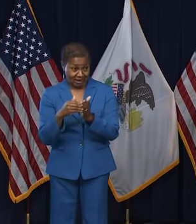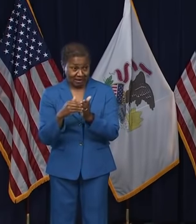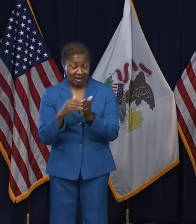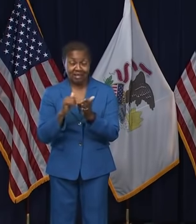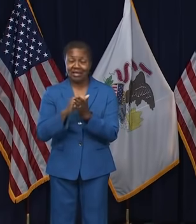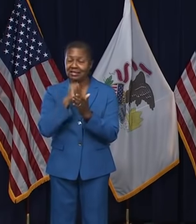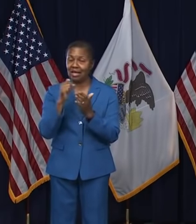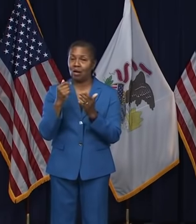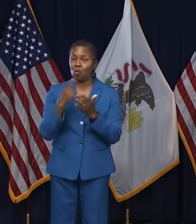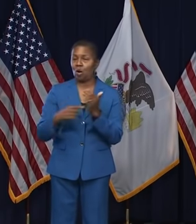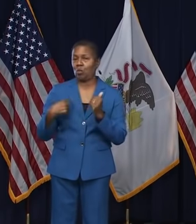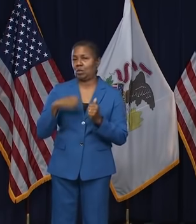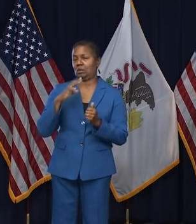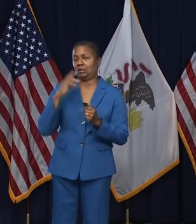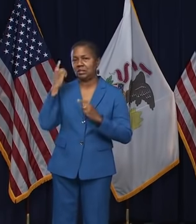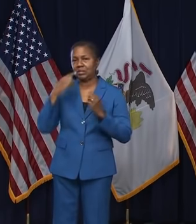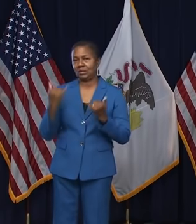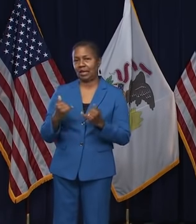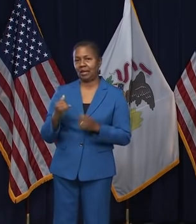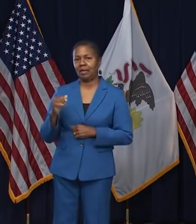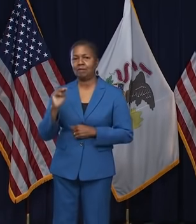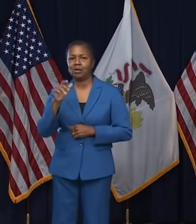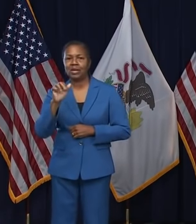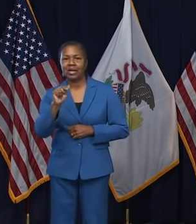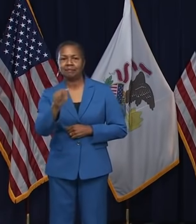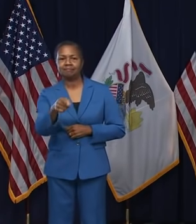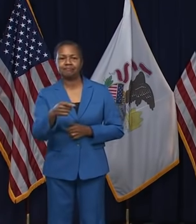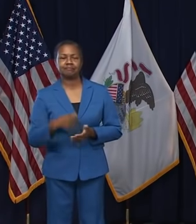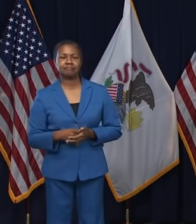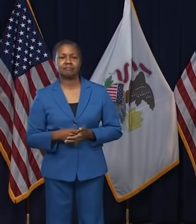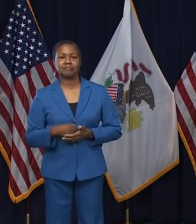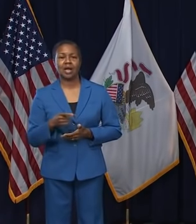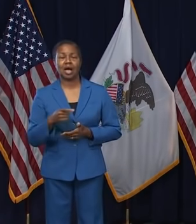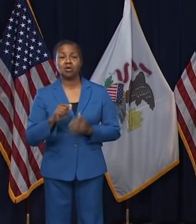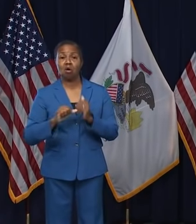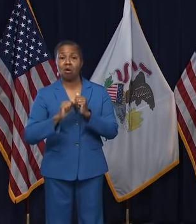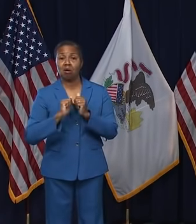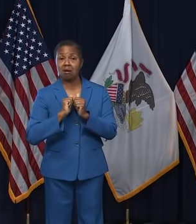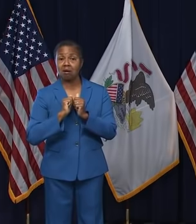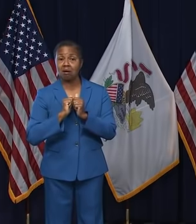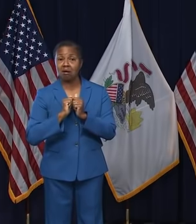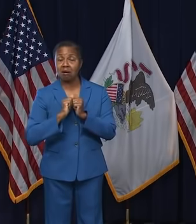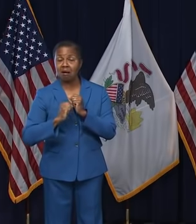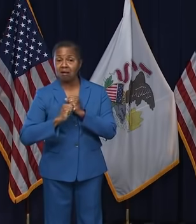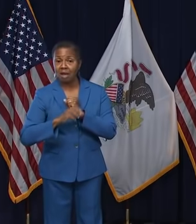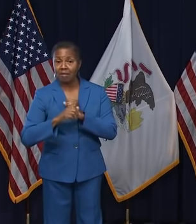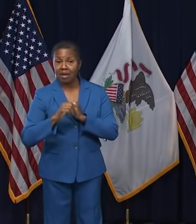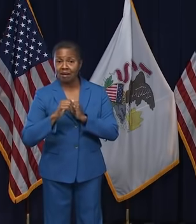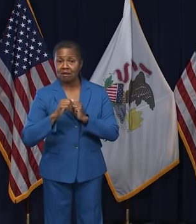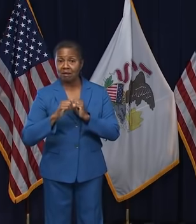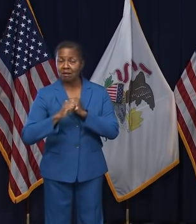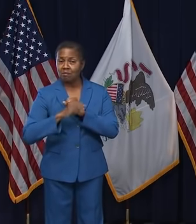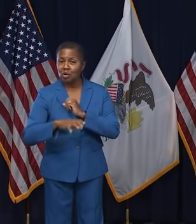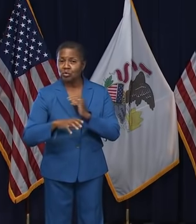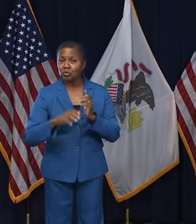don't anticipate that we'll get